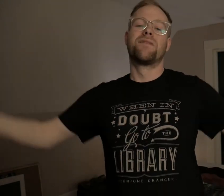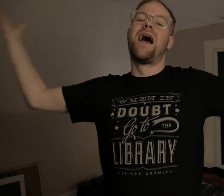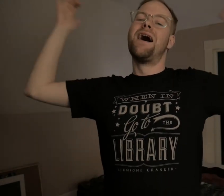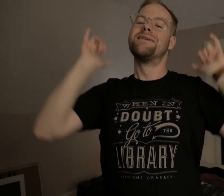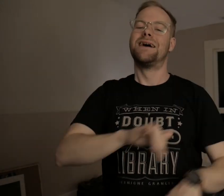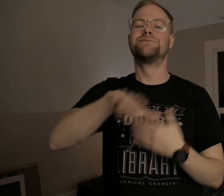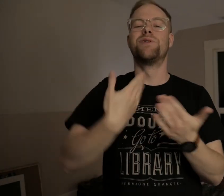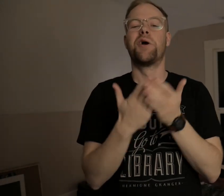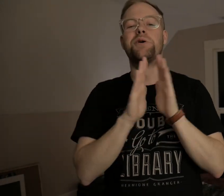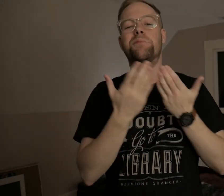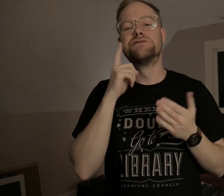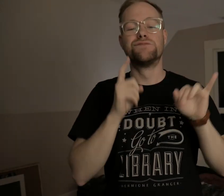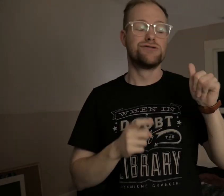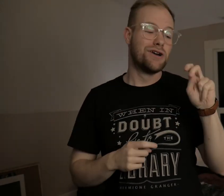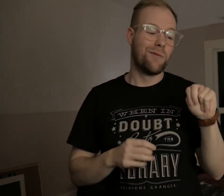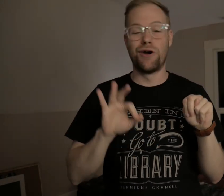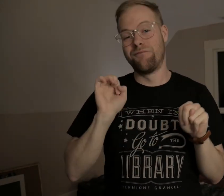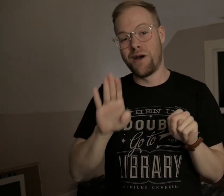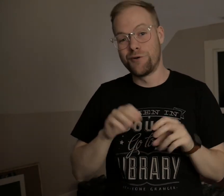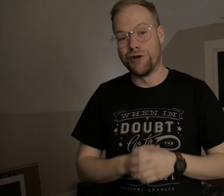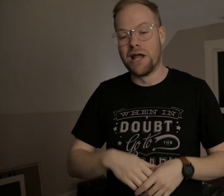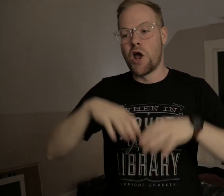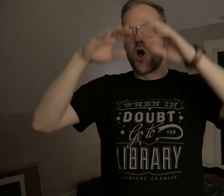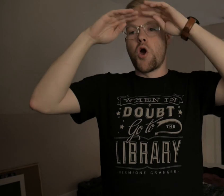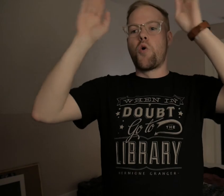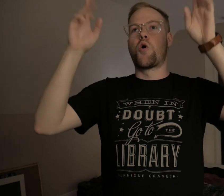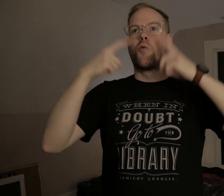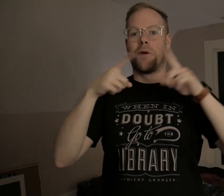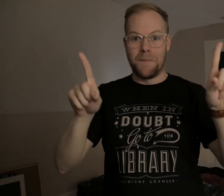Aaand that is all of the books for January and February. Whew, we made it!